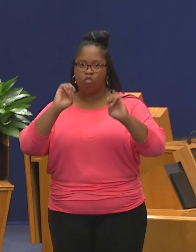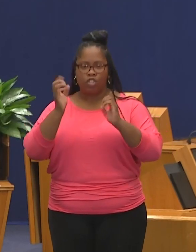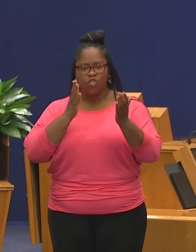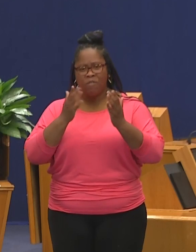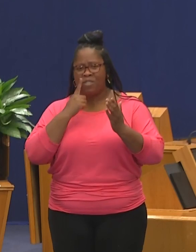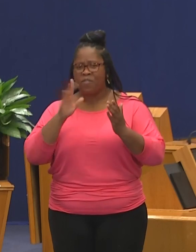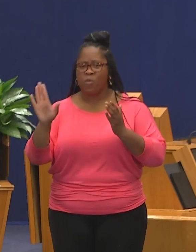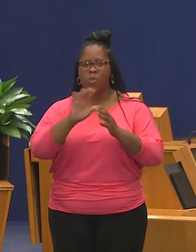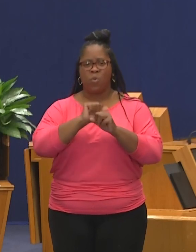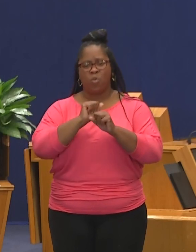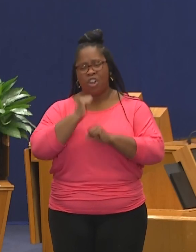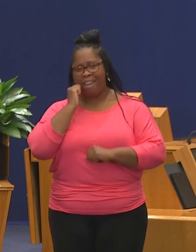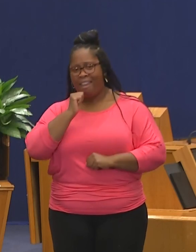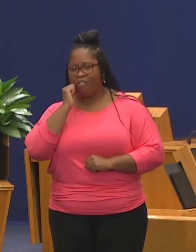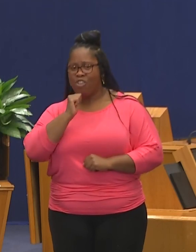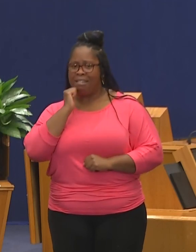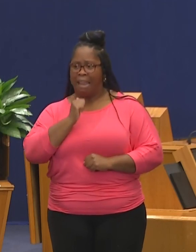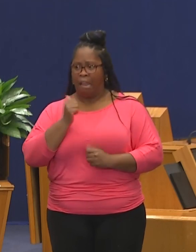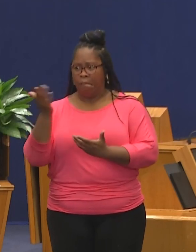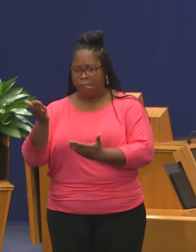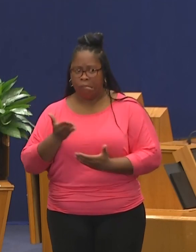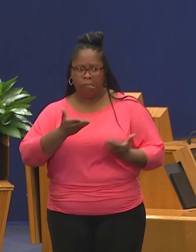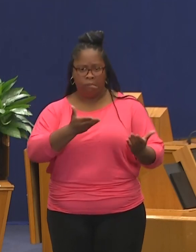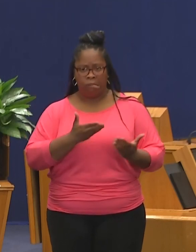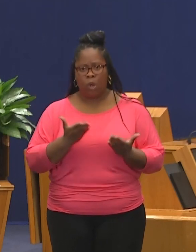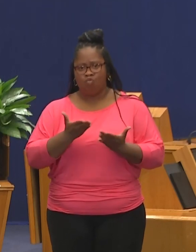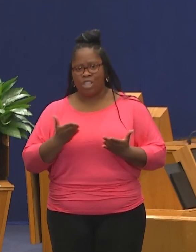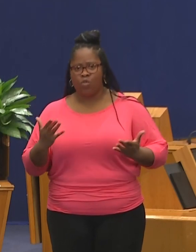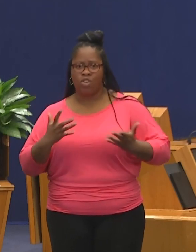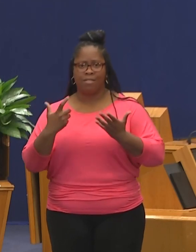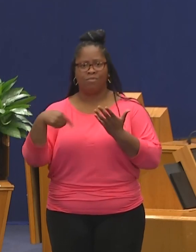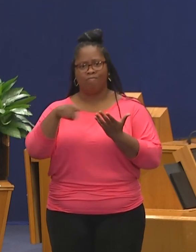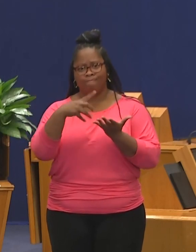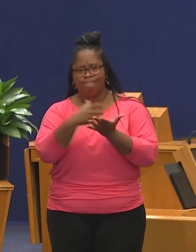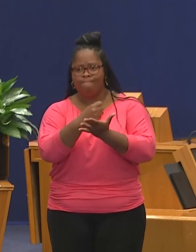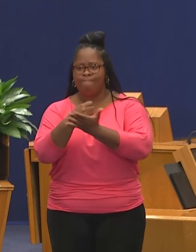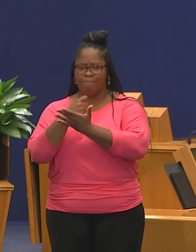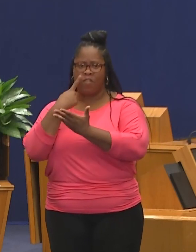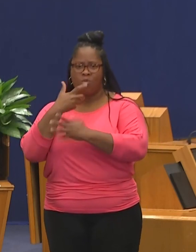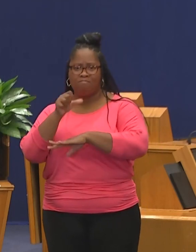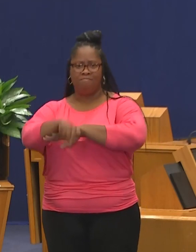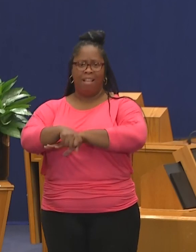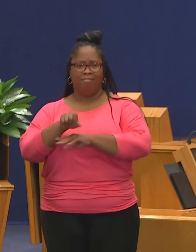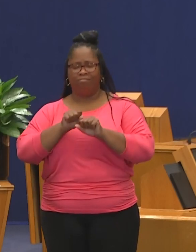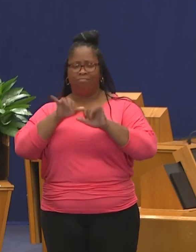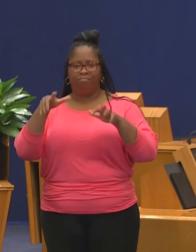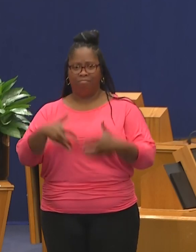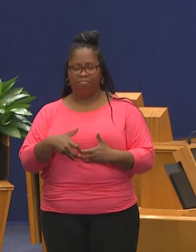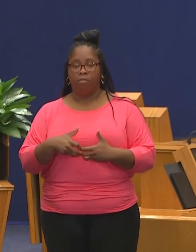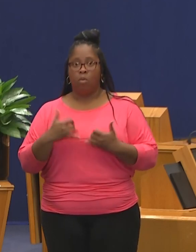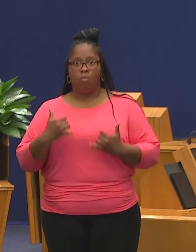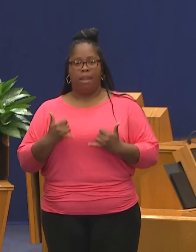SERVICES AND ON THE FRONT HEALTH LINES FOR WHAT YOU'RE DOING TODAY AND BRING THE RESOURCES TO